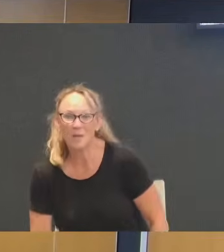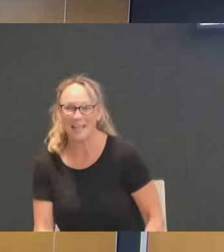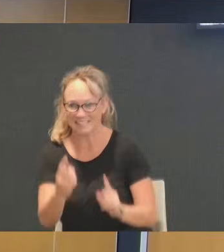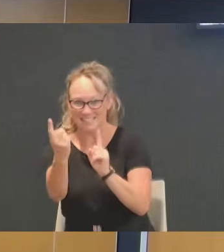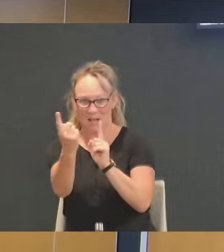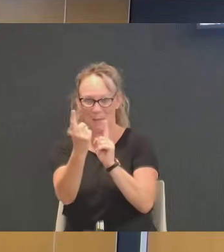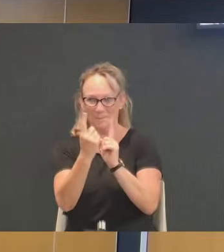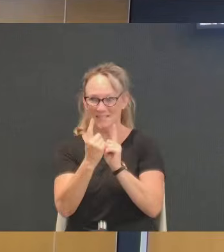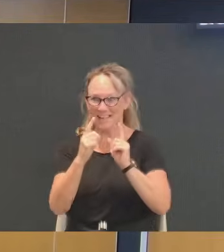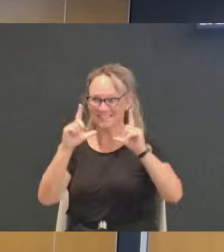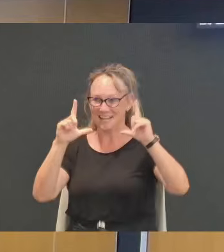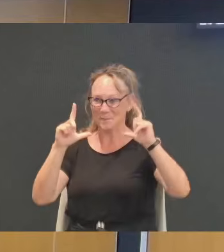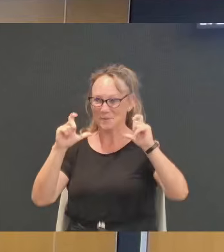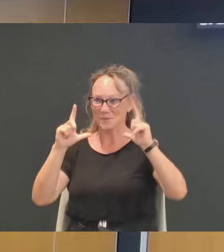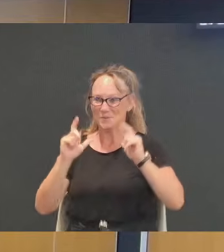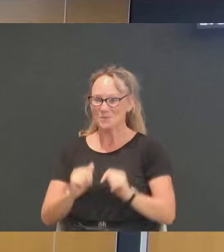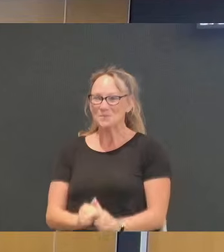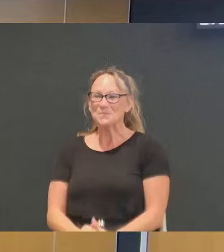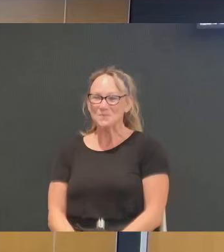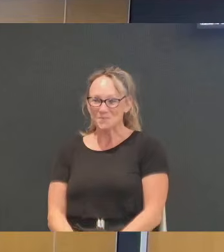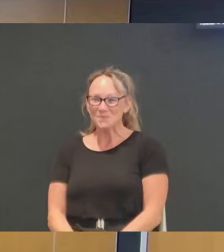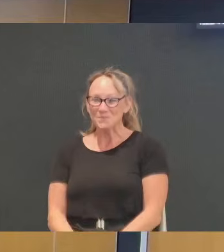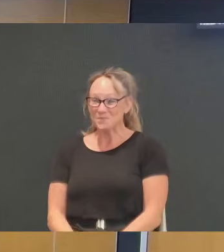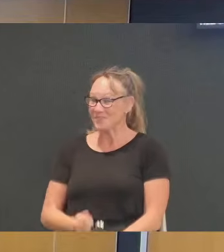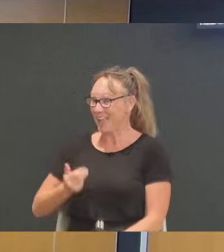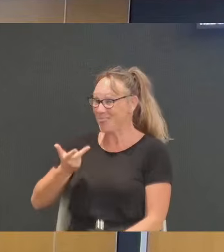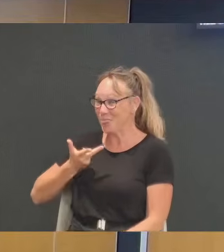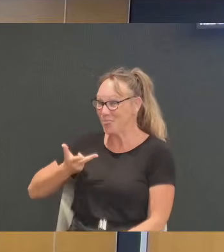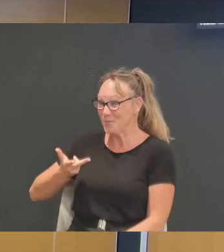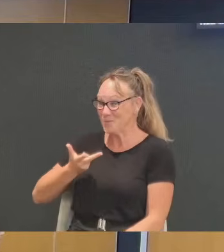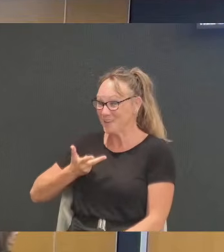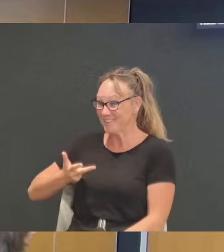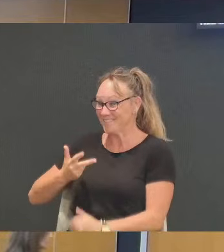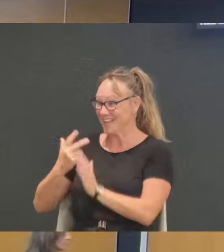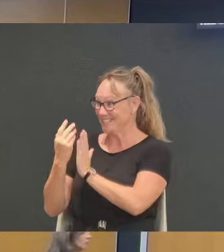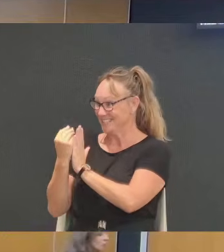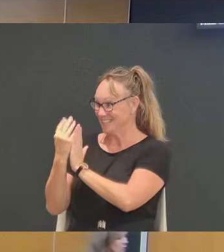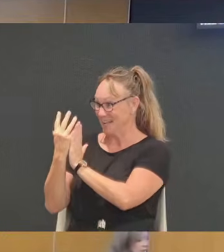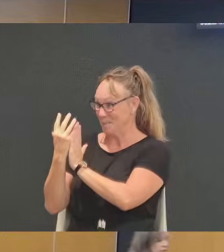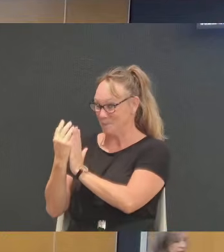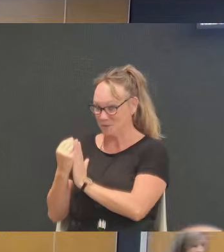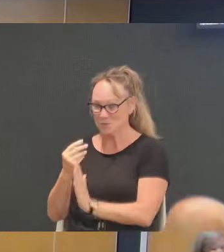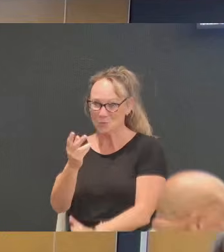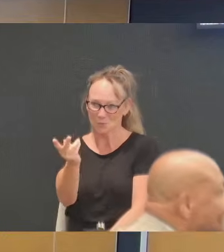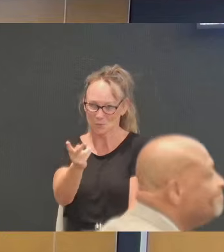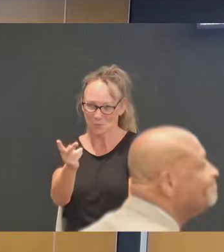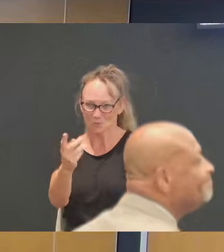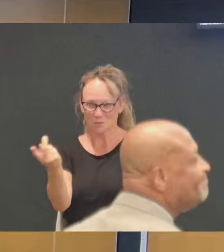real quick. We'll take one with the three of us and then if you two want to come up, right?